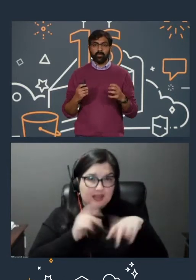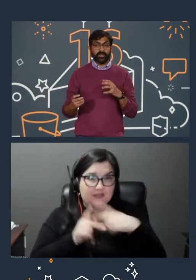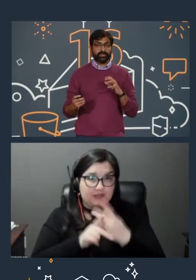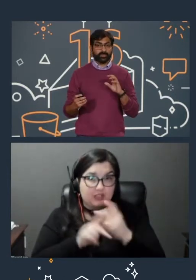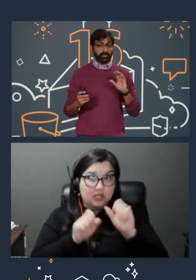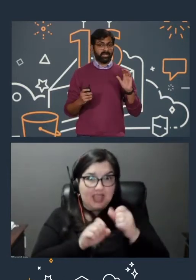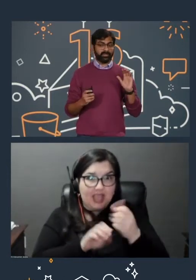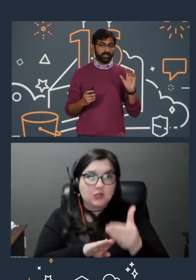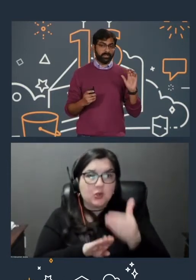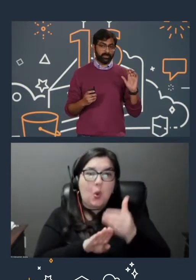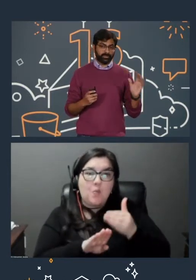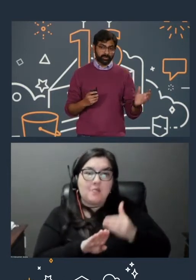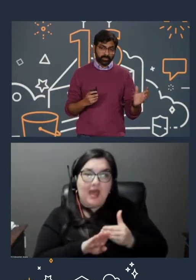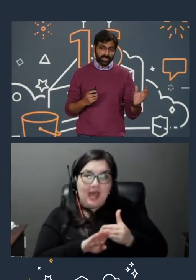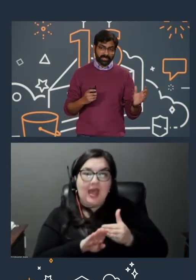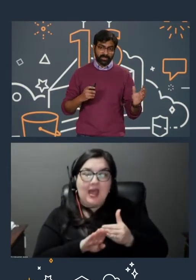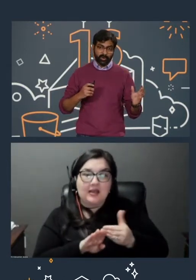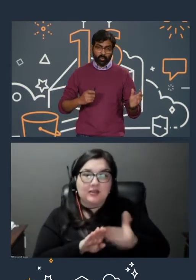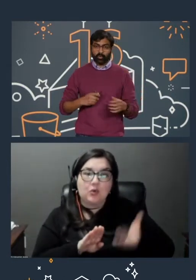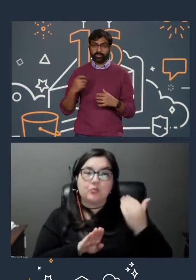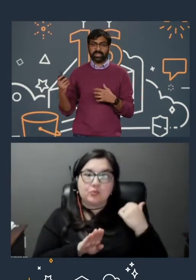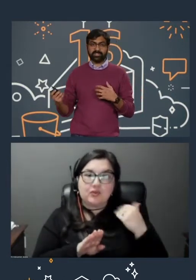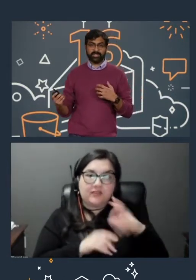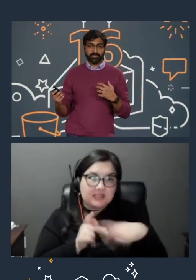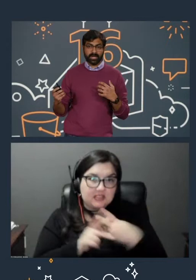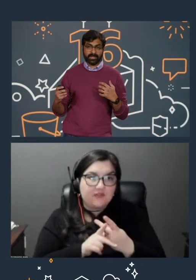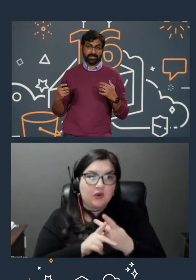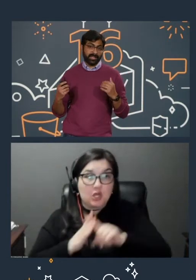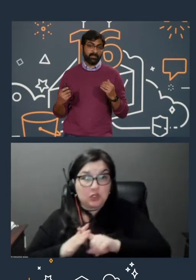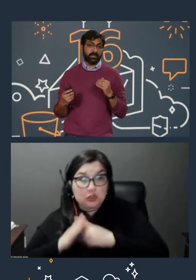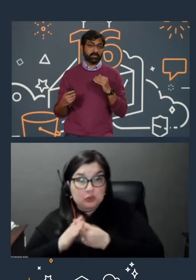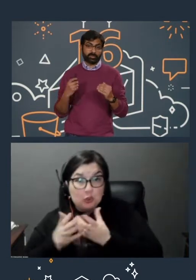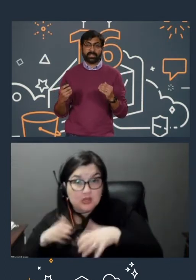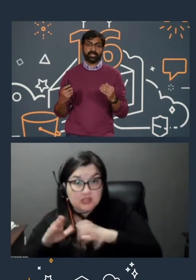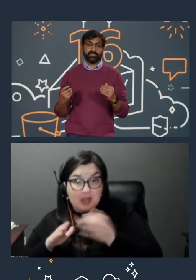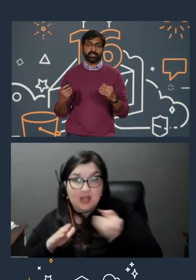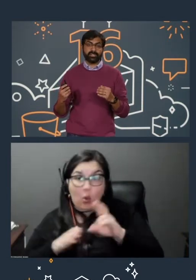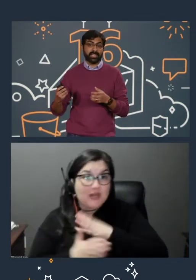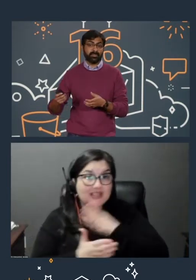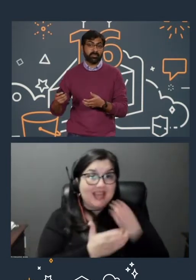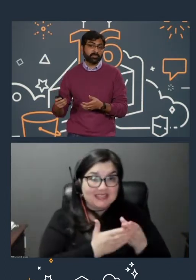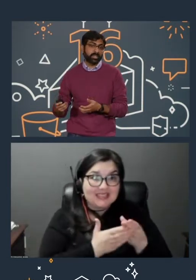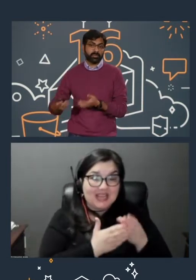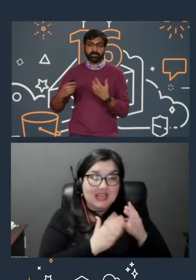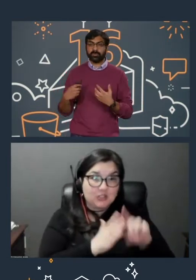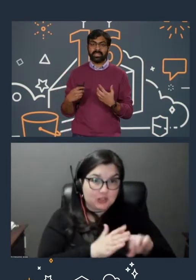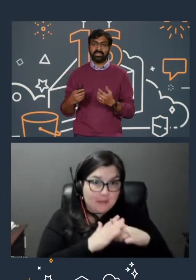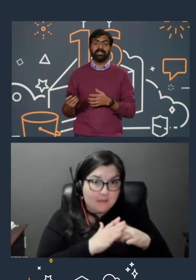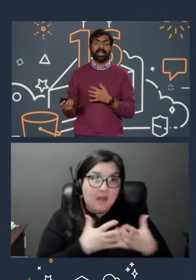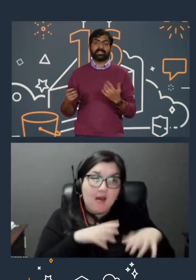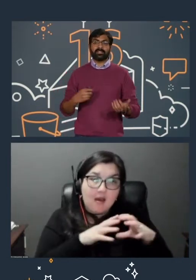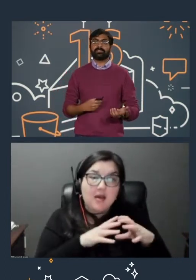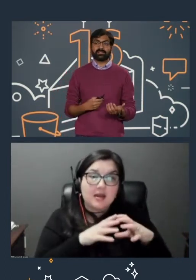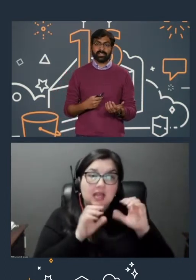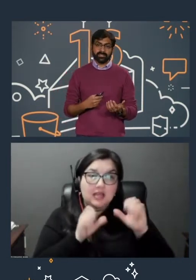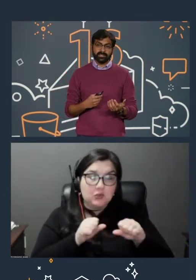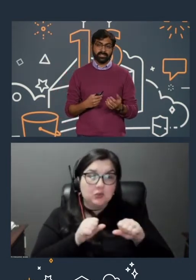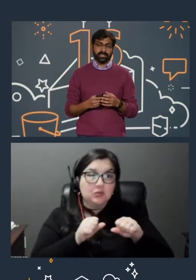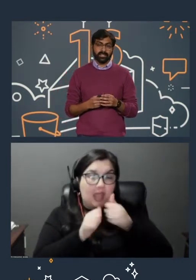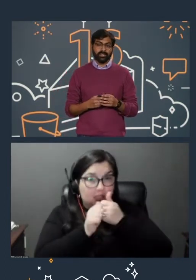whether it's in your source bucket or your destination bucket, and be able to track changes and be able to recover from any accidental deletes.